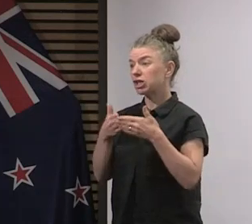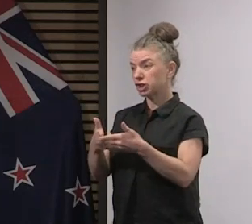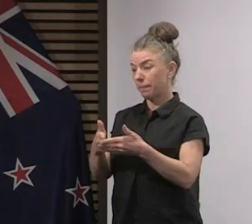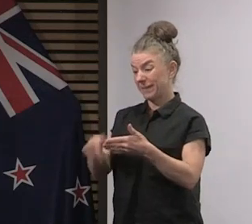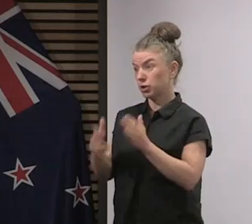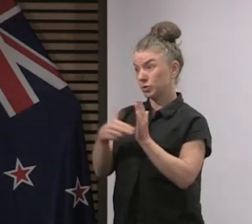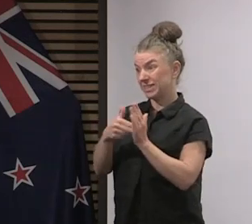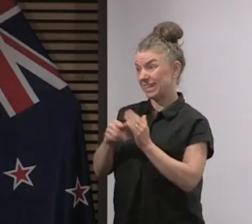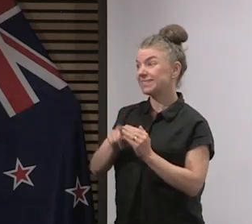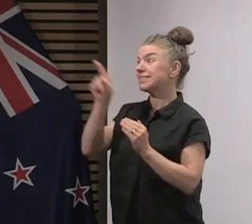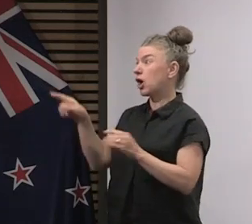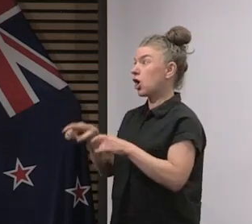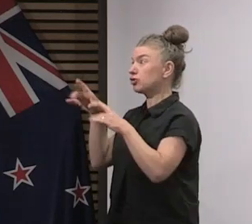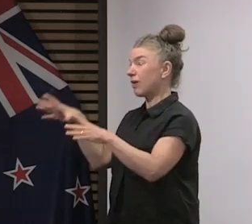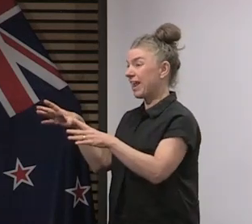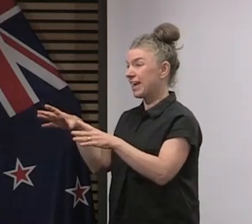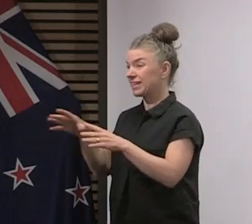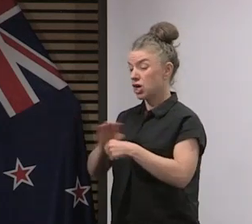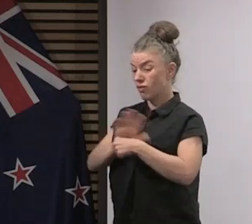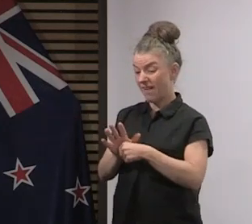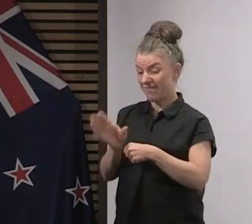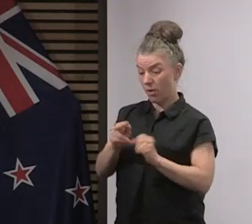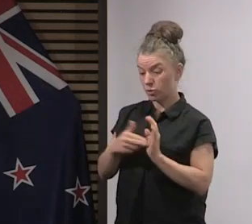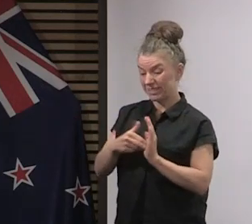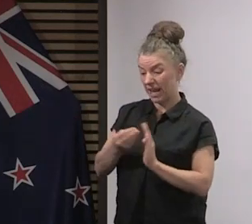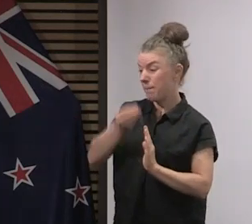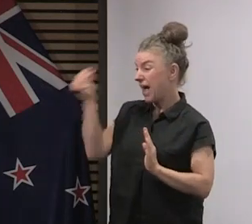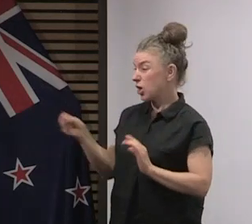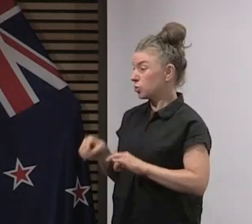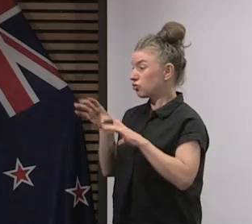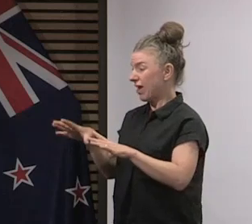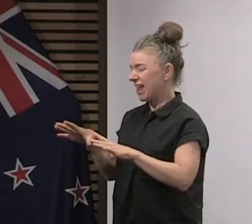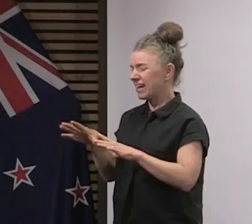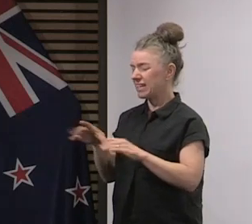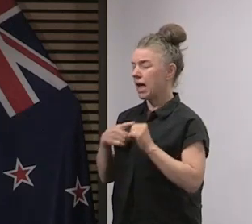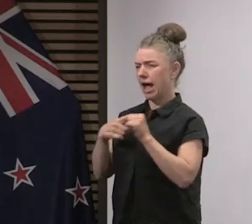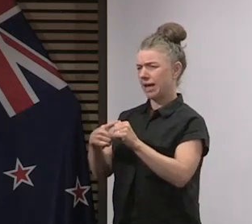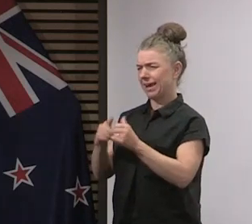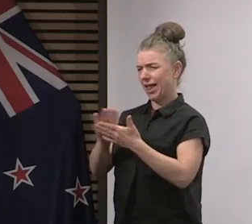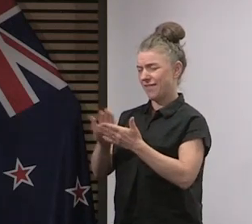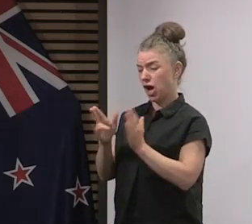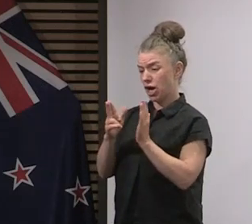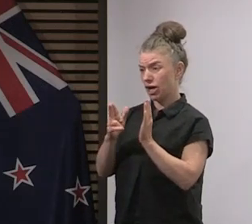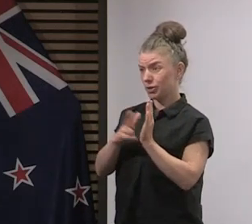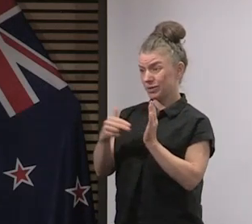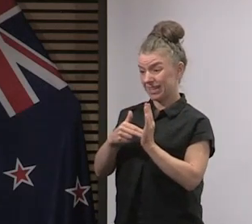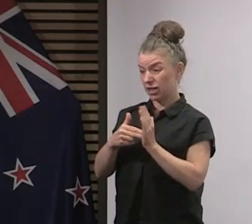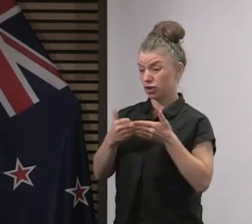COVID-19 from New Zealand to Australia why didn't we do enough to pick it up and stop that spread? Can I